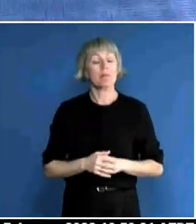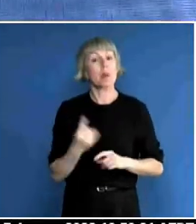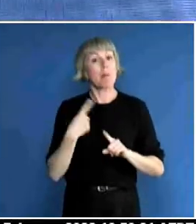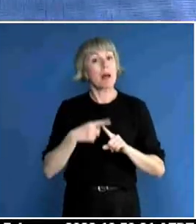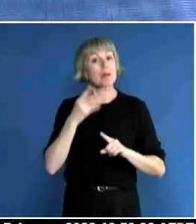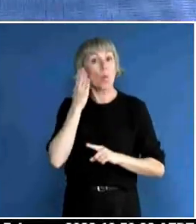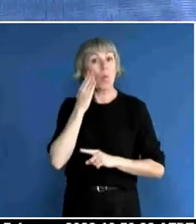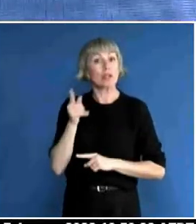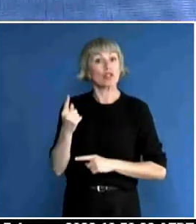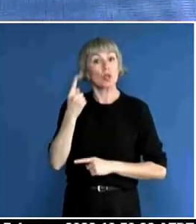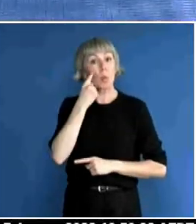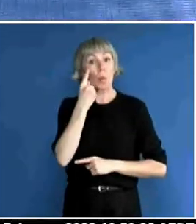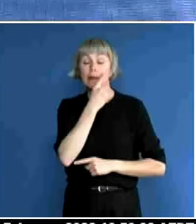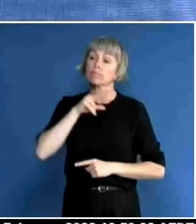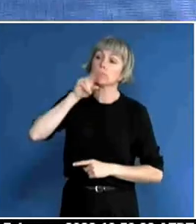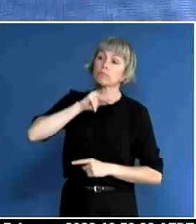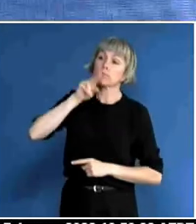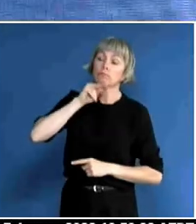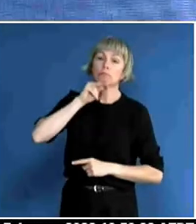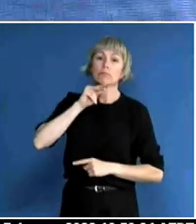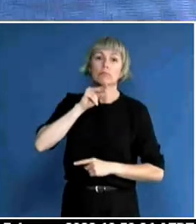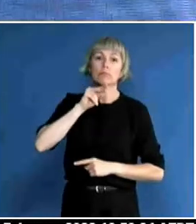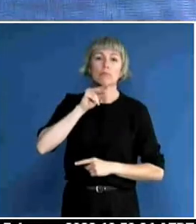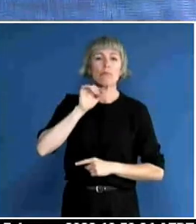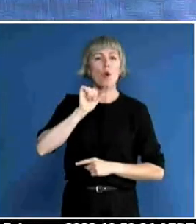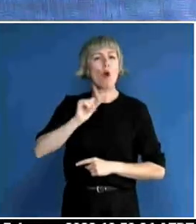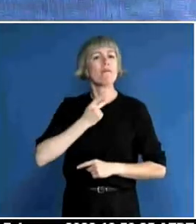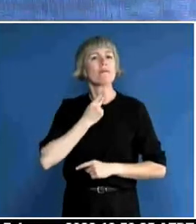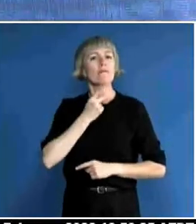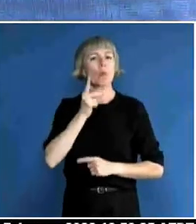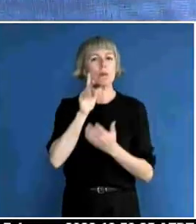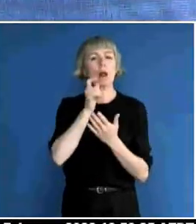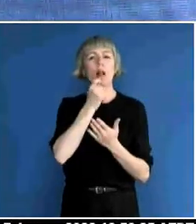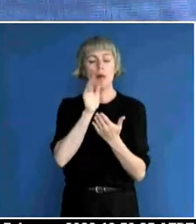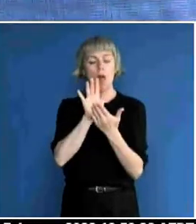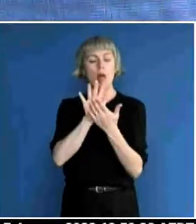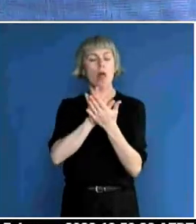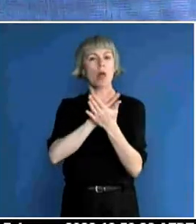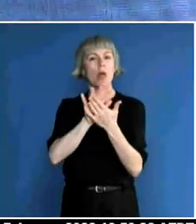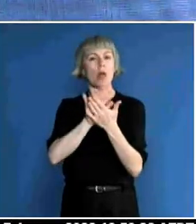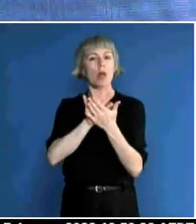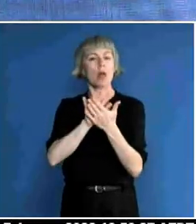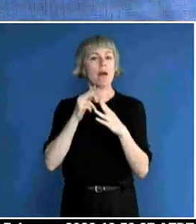To further protect Mzia's privacy and that of the DES participants and colleagues with whom